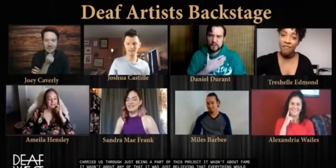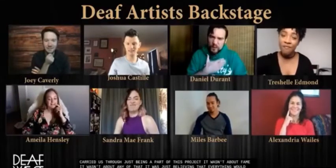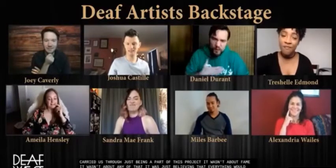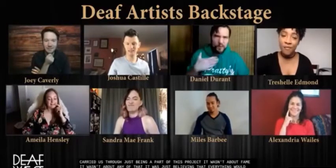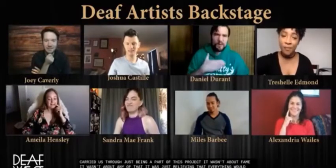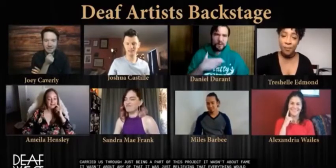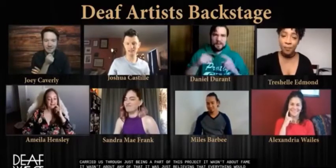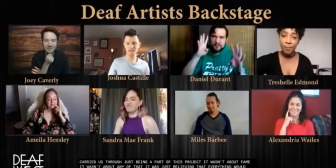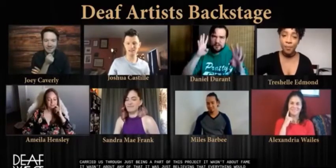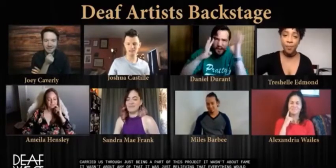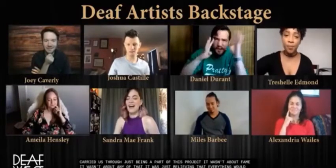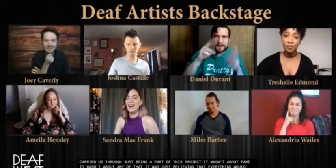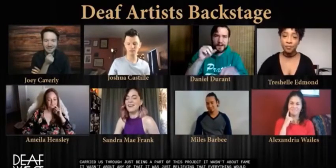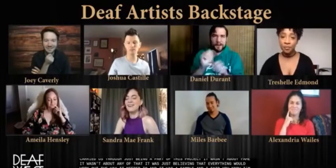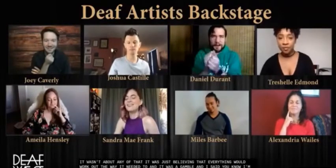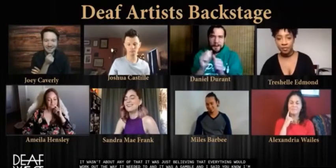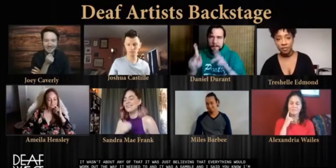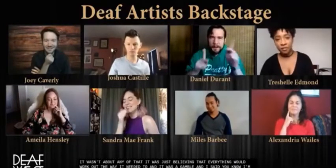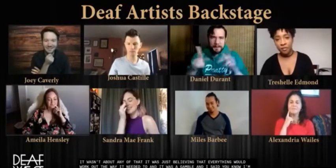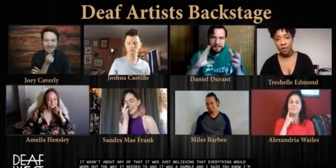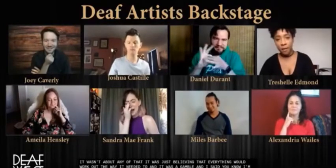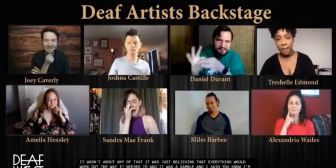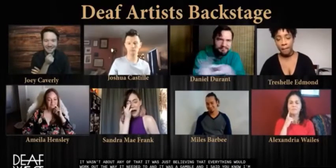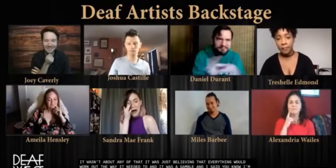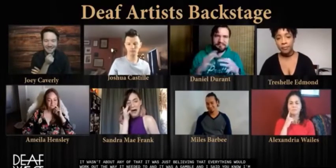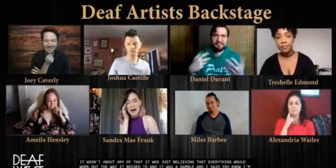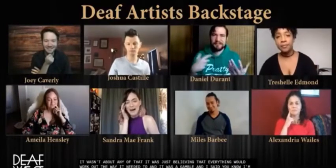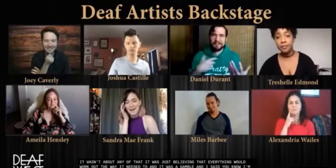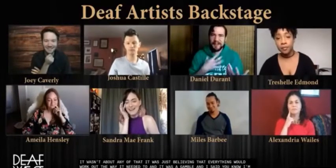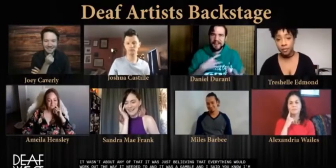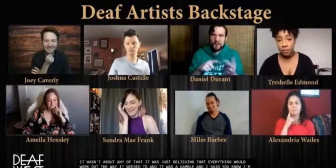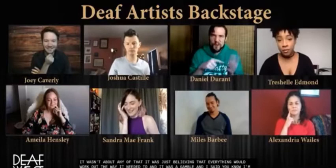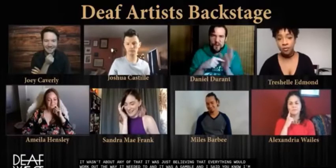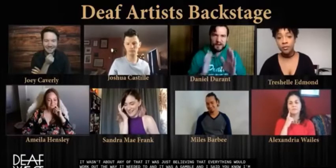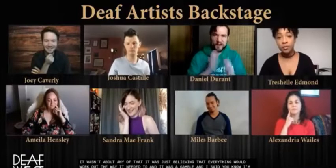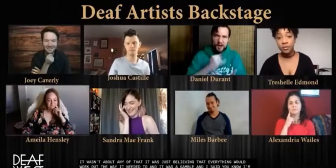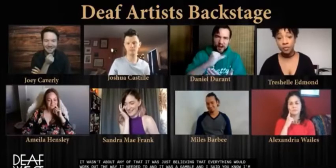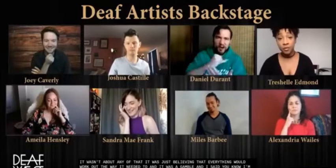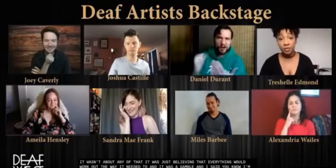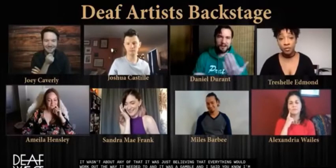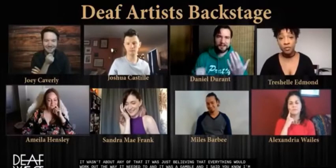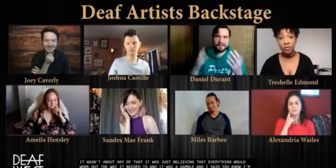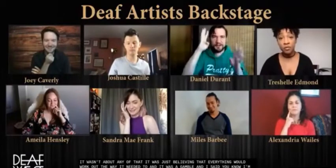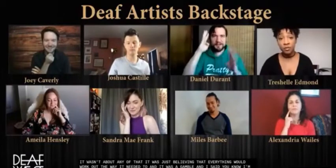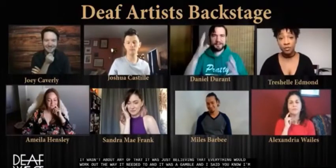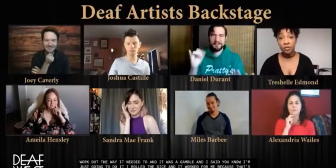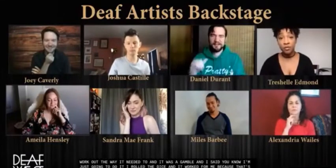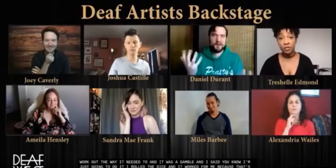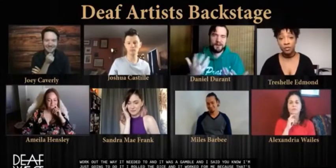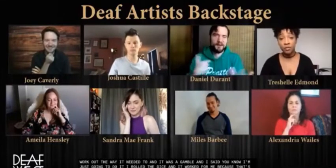It didn't feel like work, because we had so much fun in the creative process. And working together as a team,